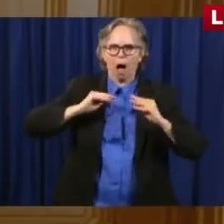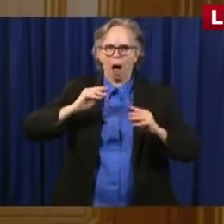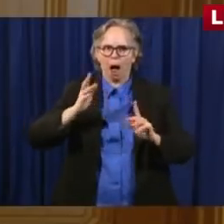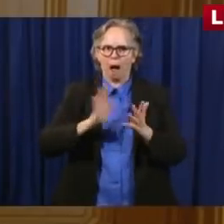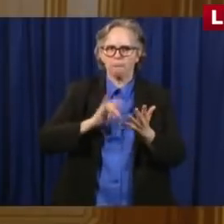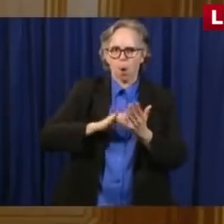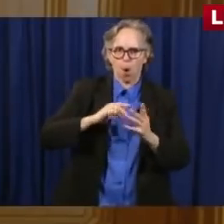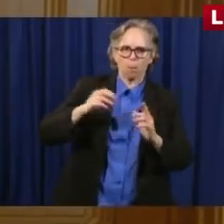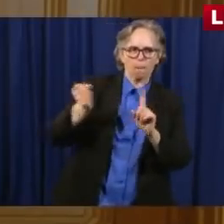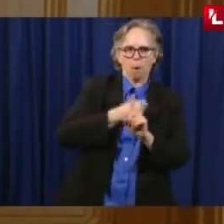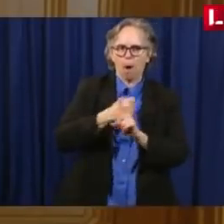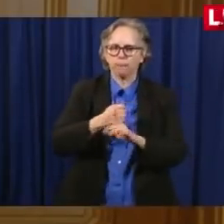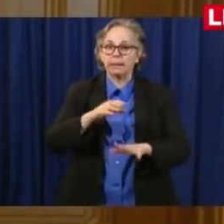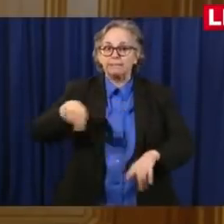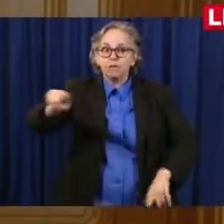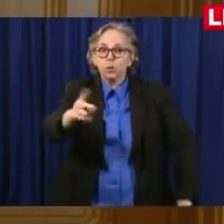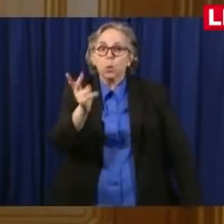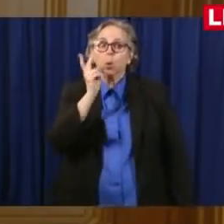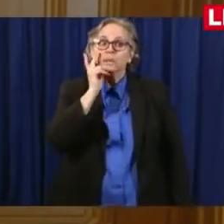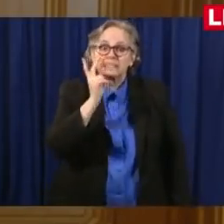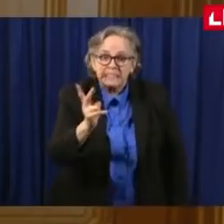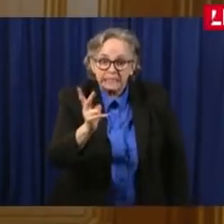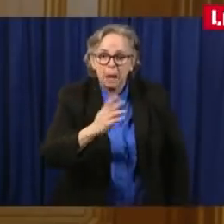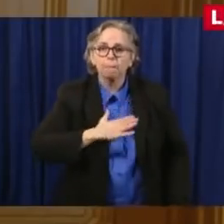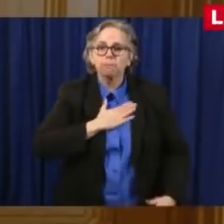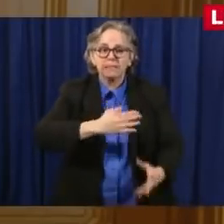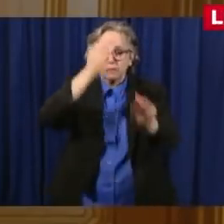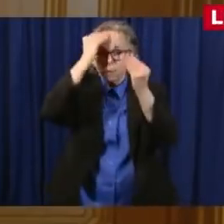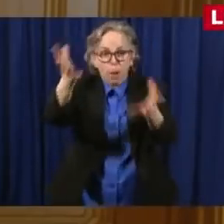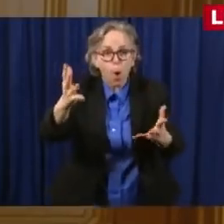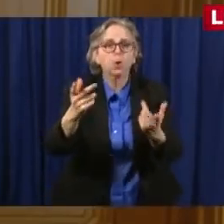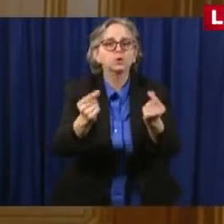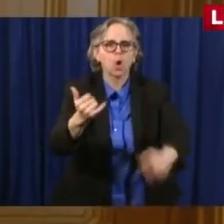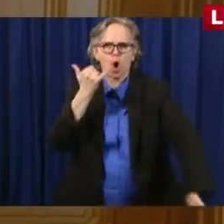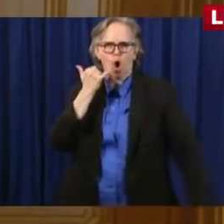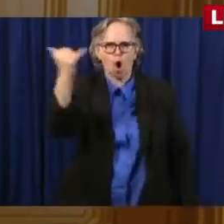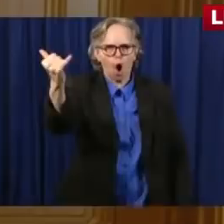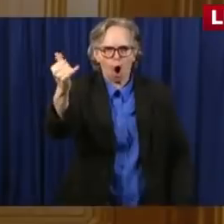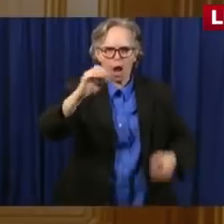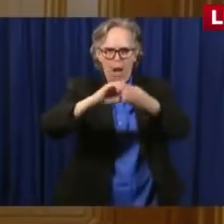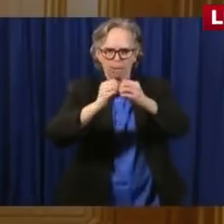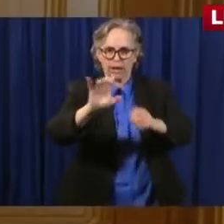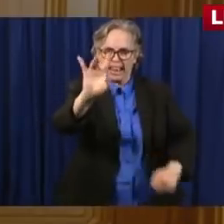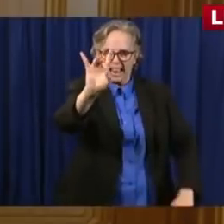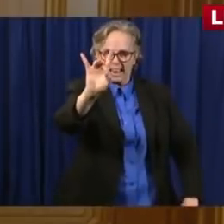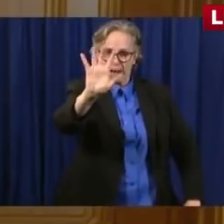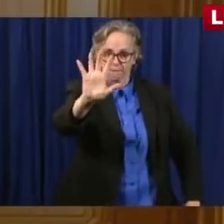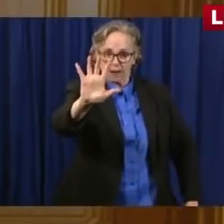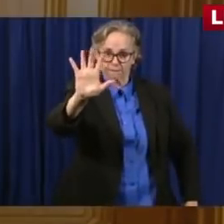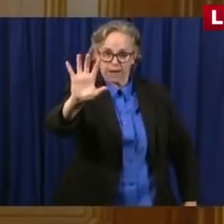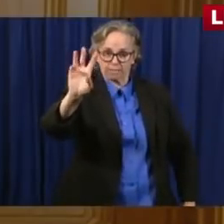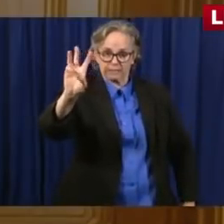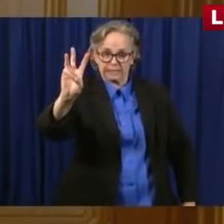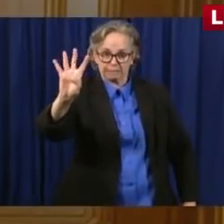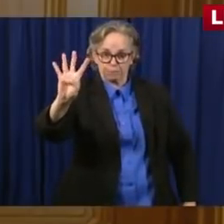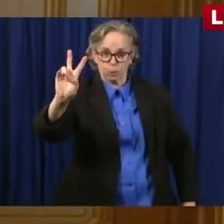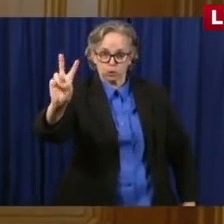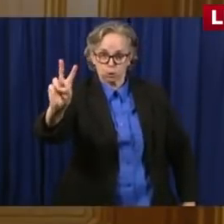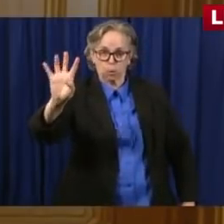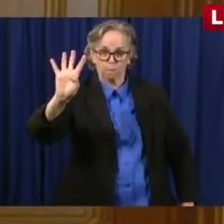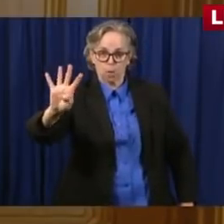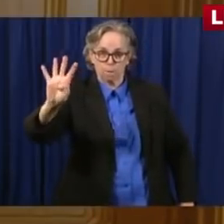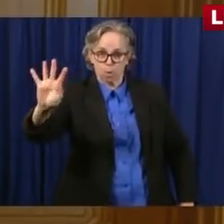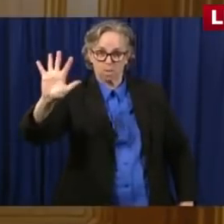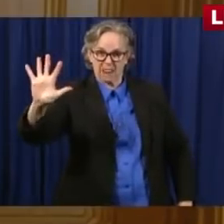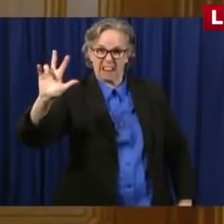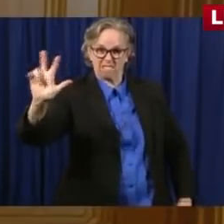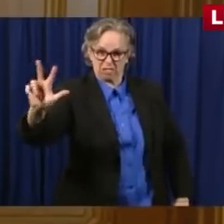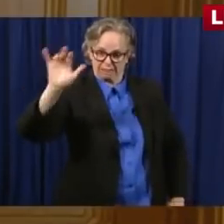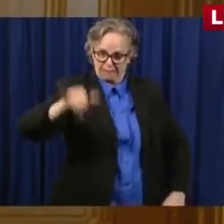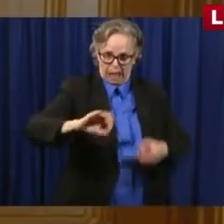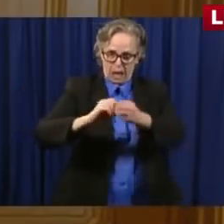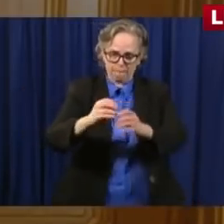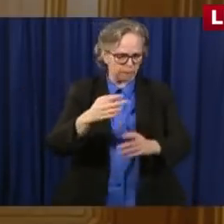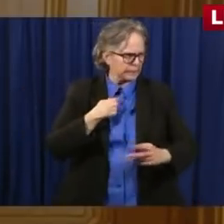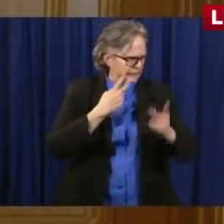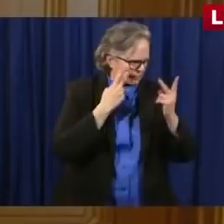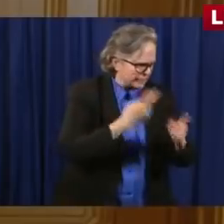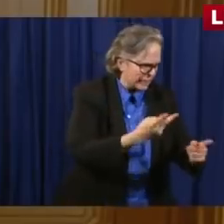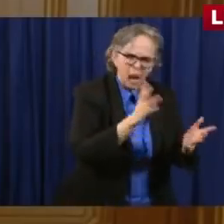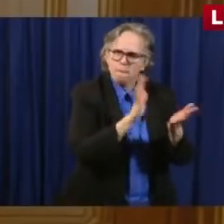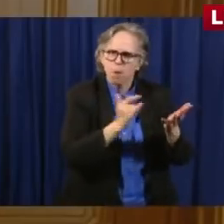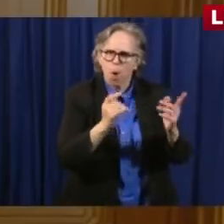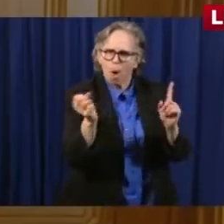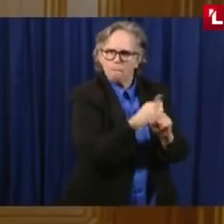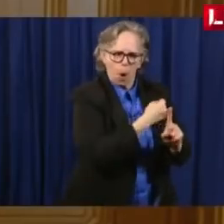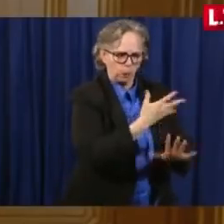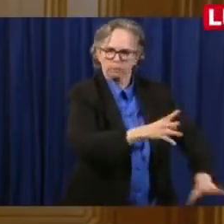IF YOU ARE IN A SITUATION WHERE YOU CAN SEE WHAT IS GOING ON, PLEASE MAKE SURE REPORT THIS.